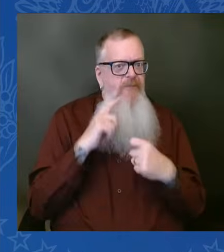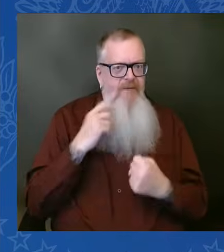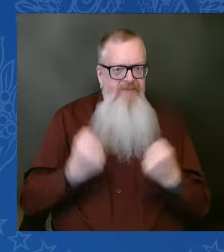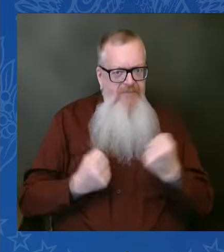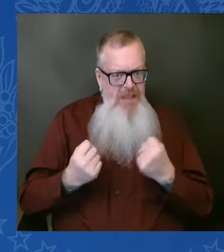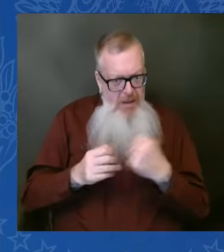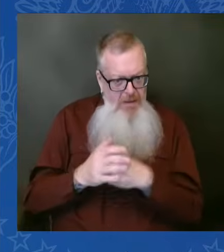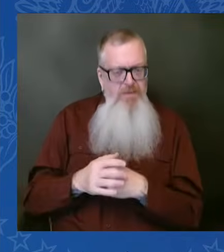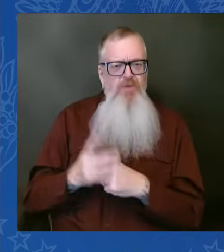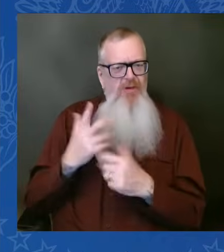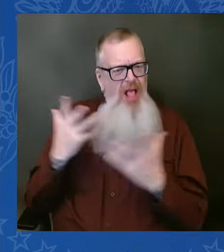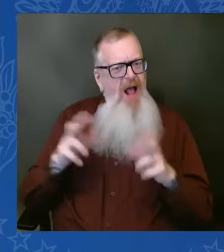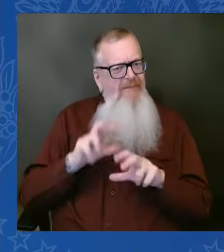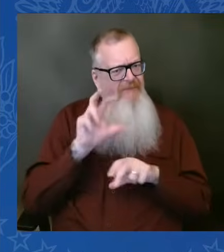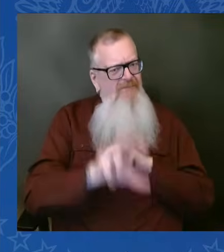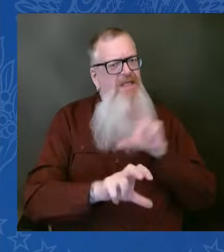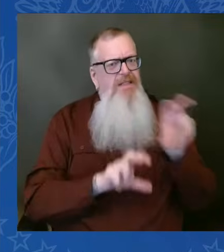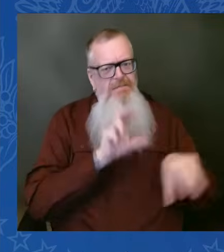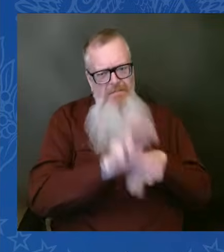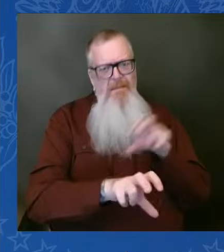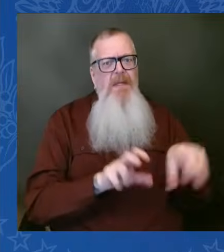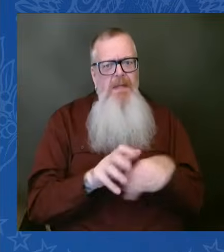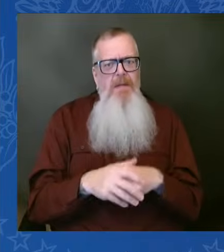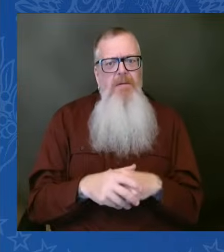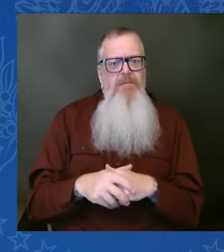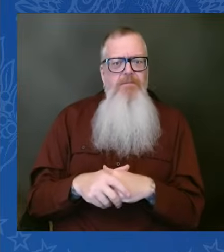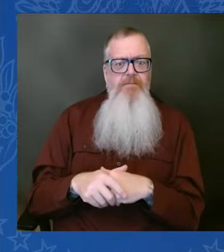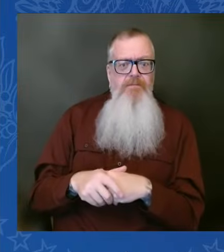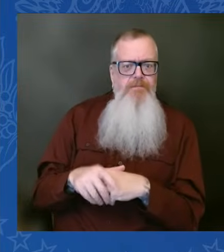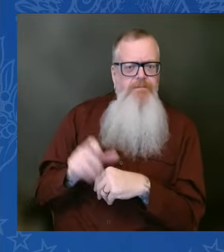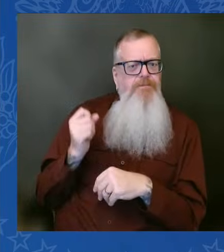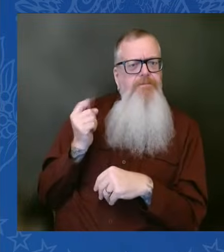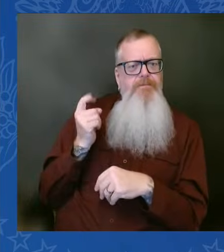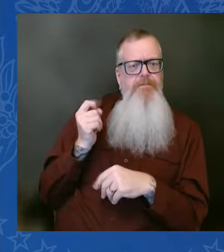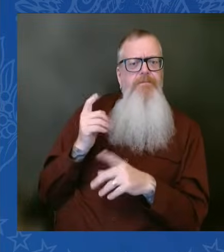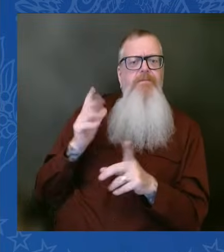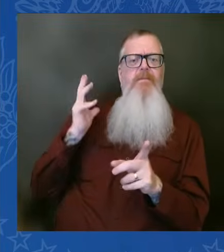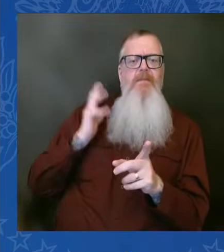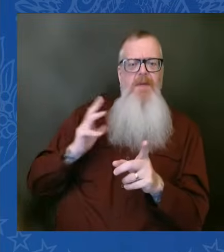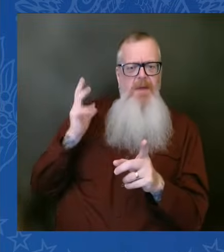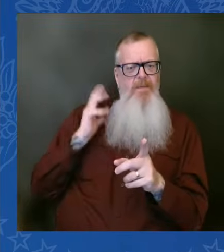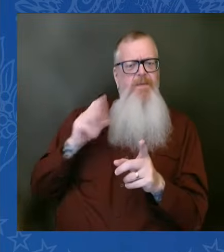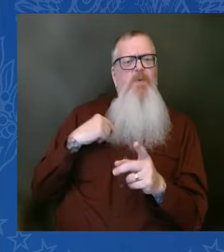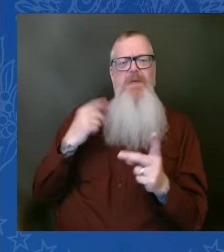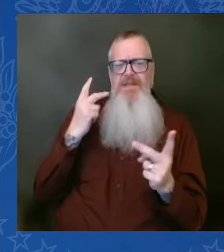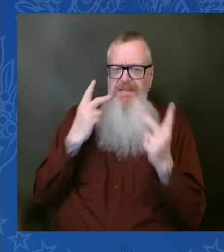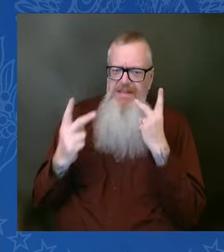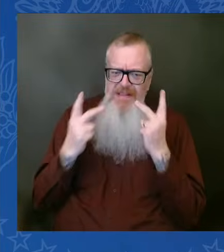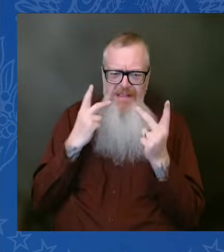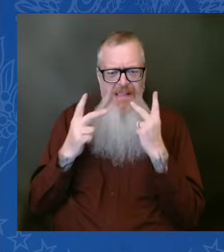we’ve taken a tough but targeted actions on behalf of the American worker, American businesses, and factory towns.